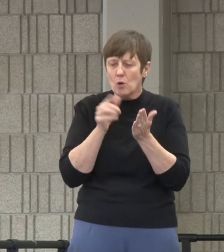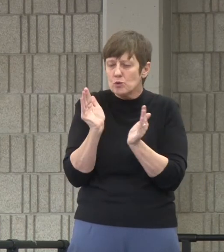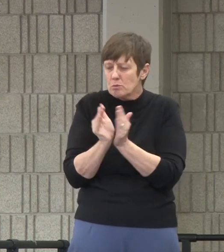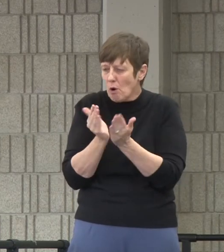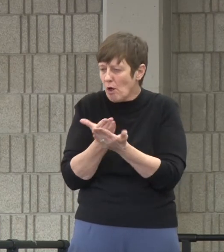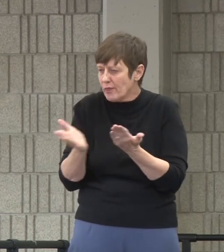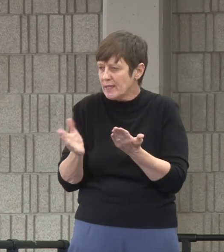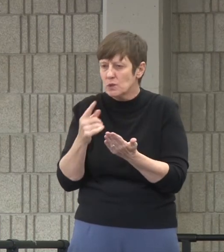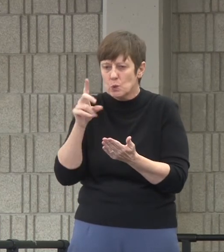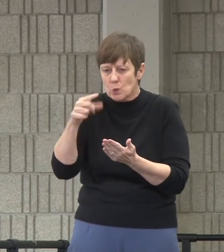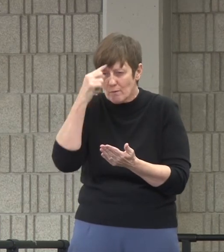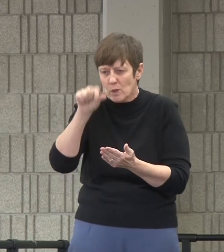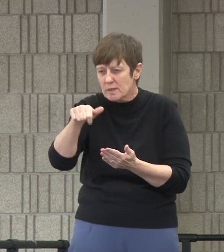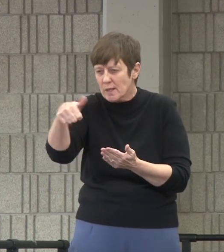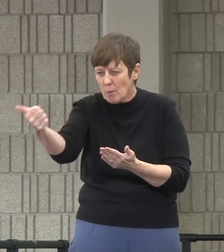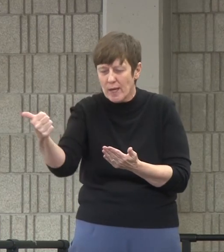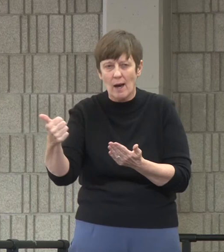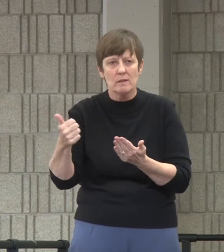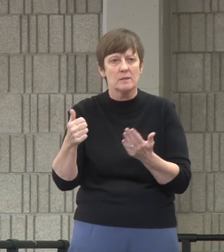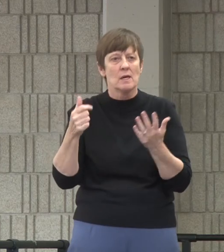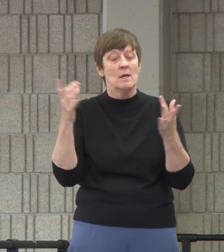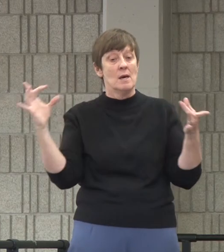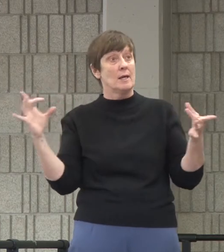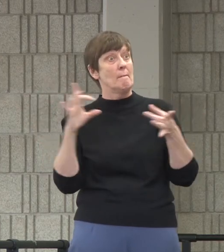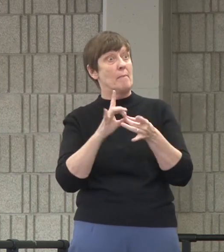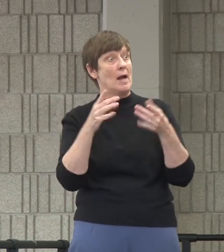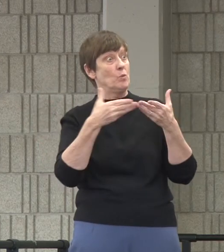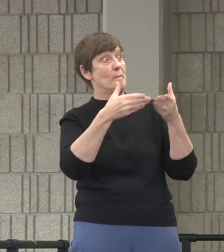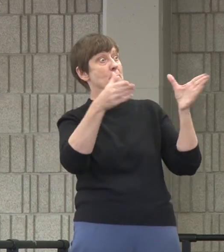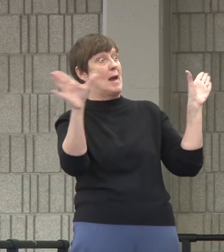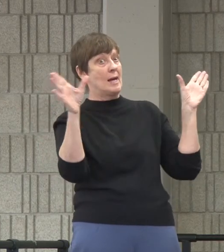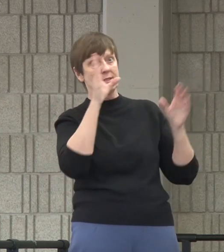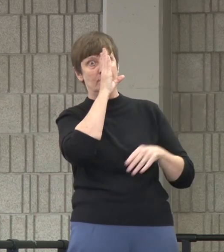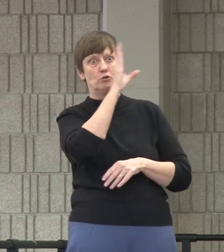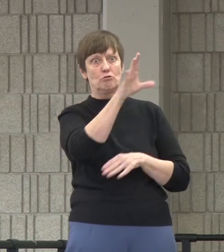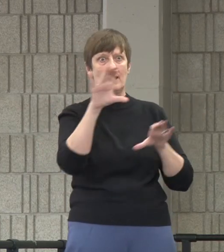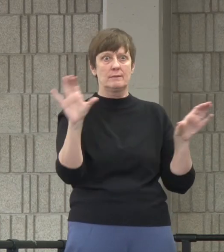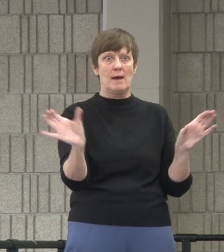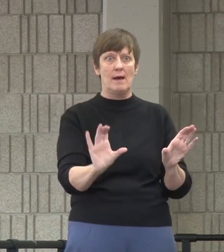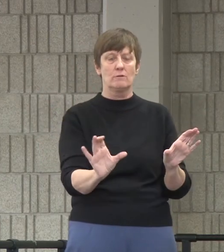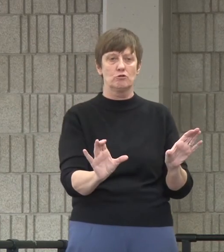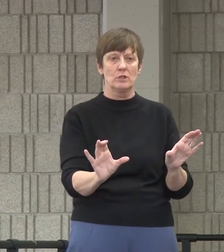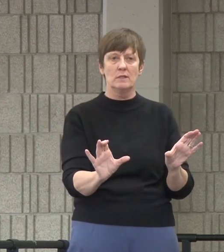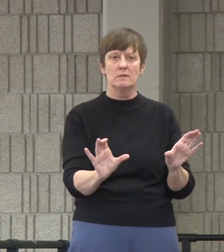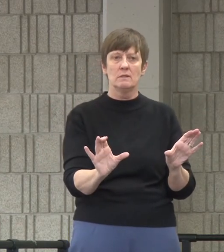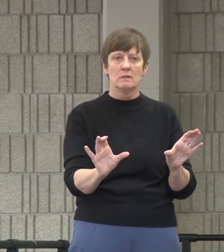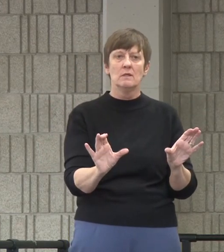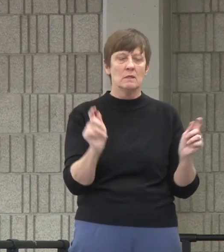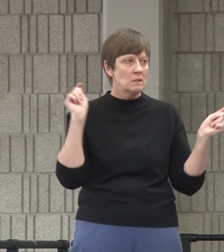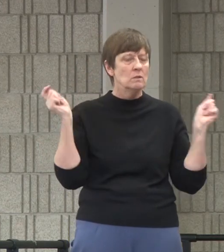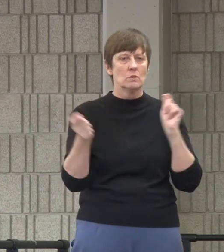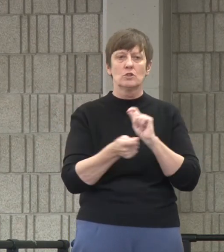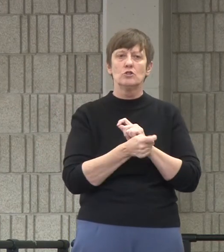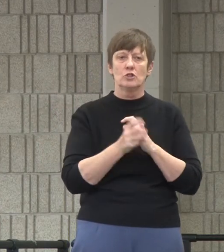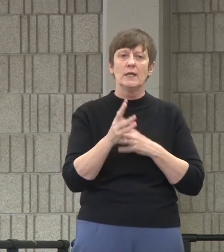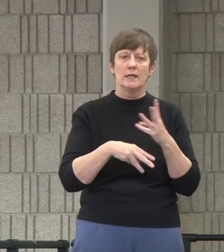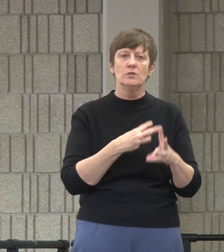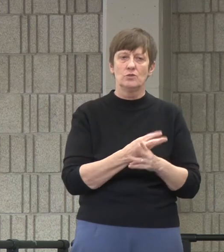us, combined with massive direct action like Dr. King said. Couldn't make a huge different.